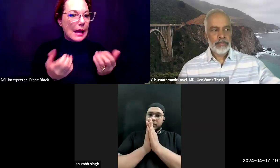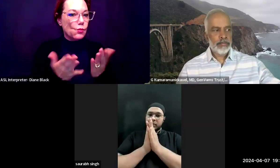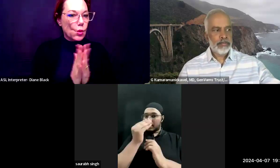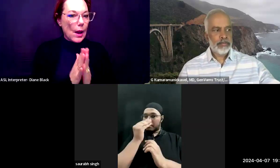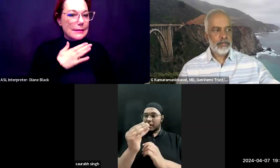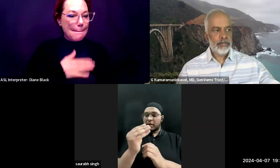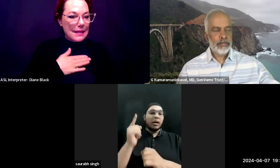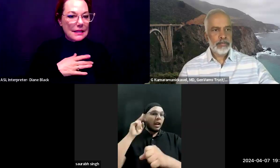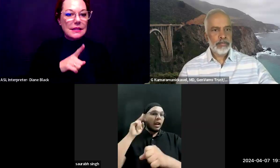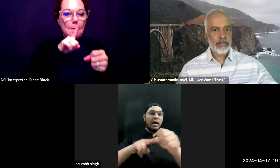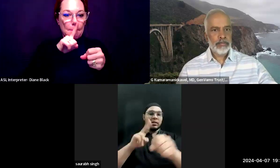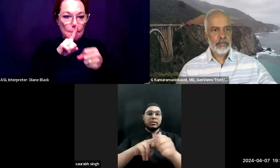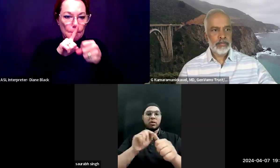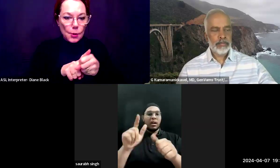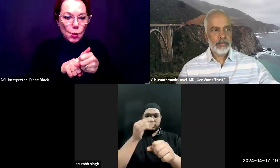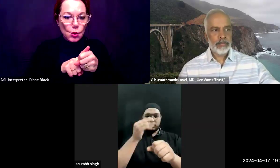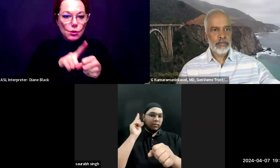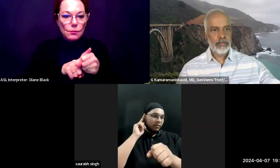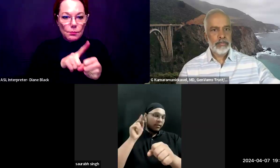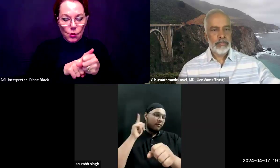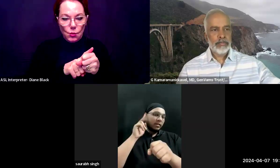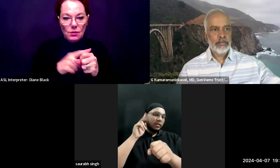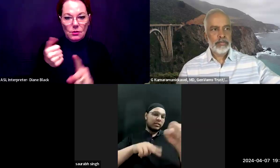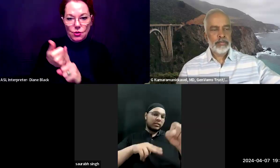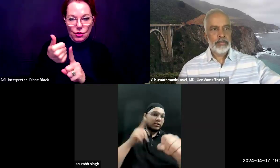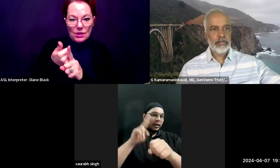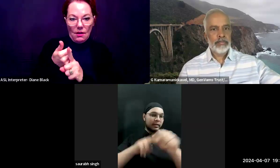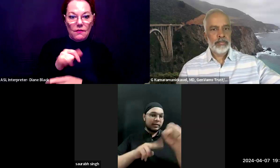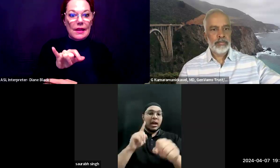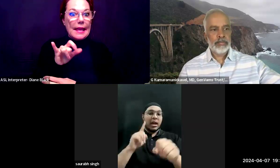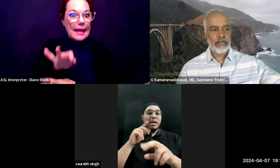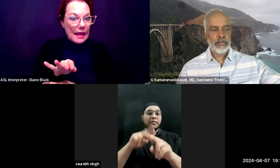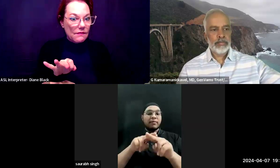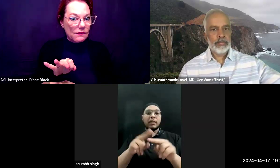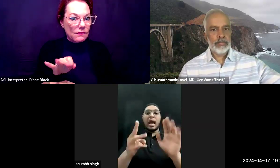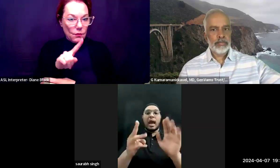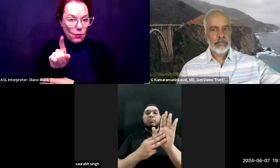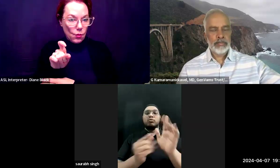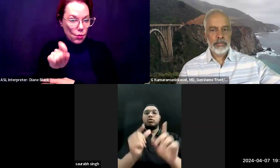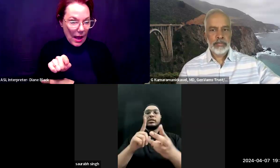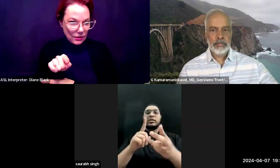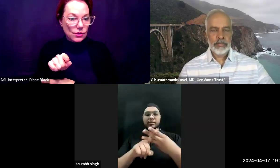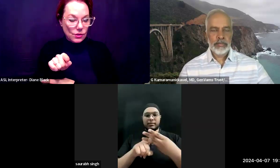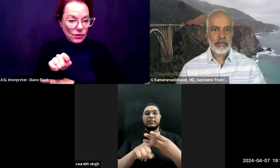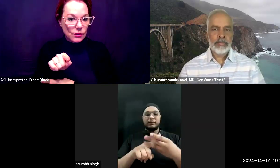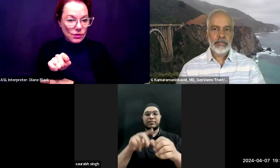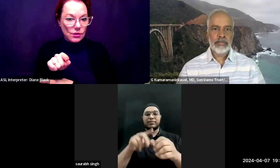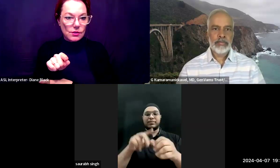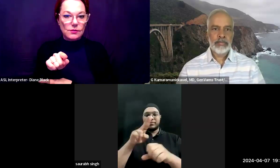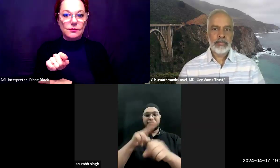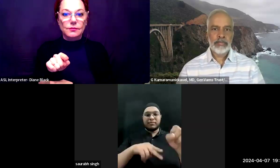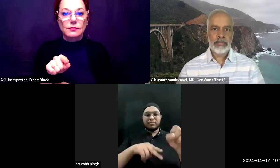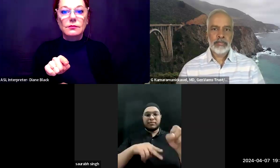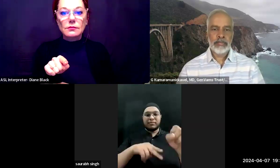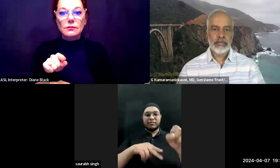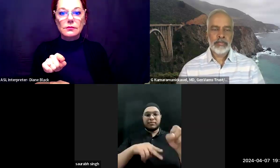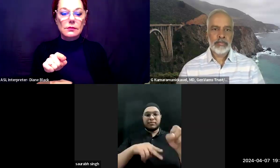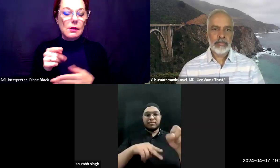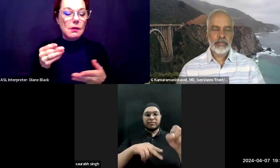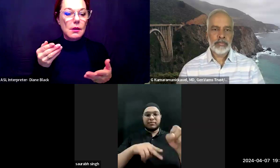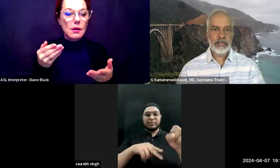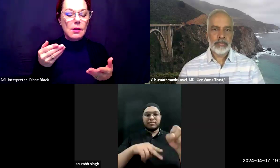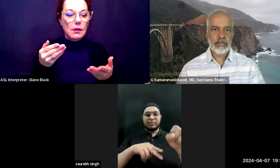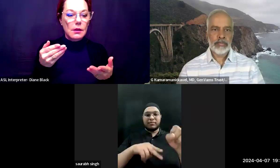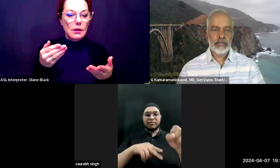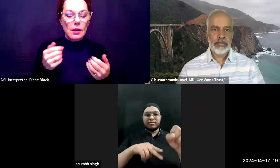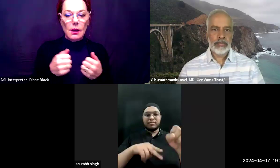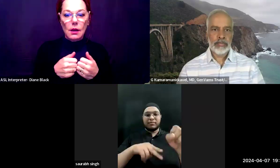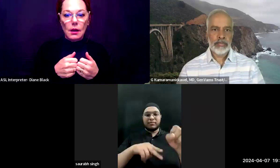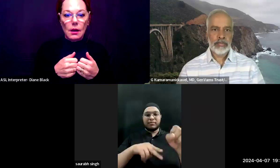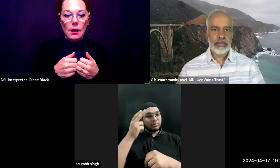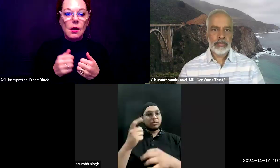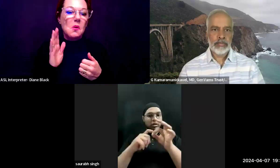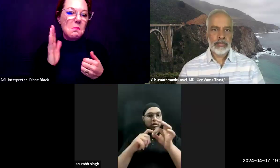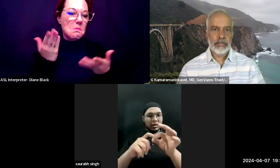yourself. Okay if you have any questions okay maybe we can have a break for questions. It's